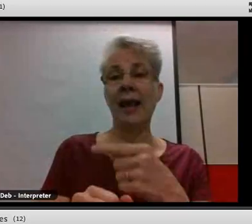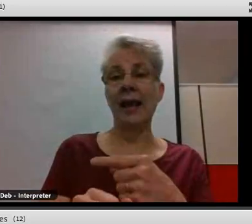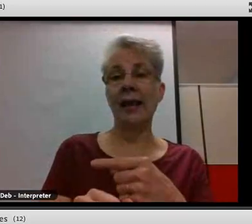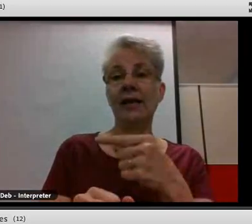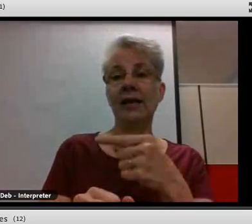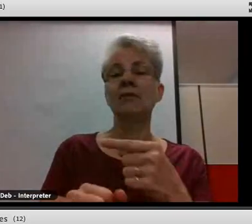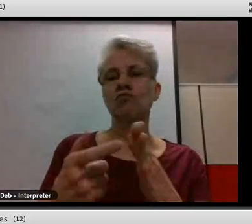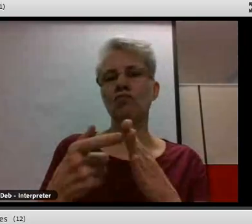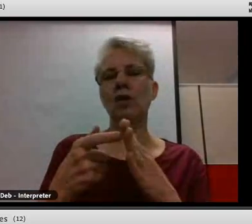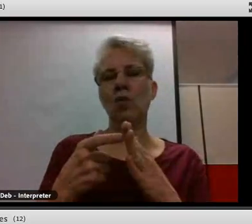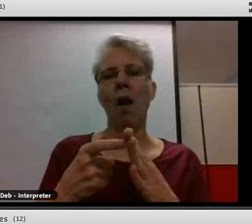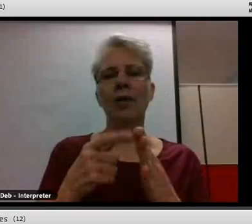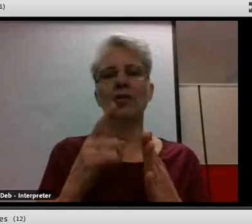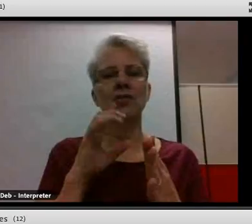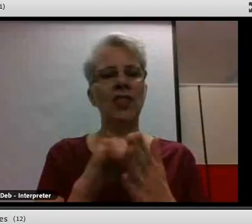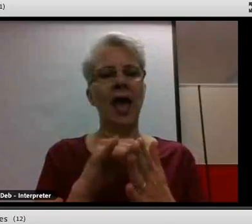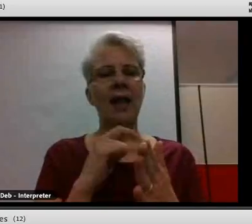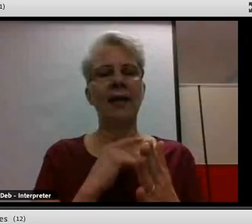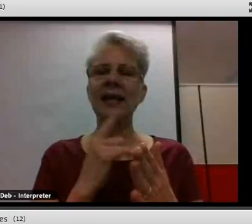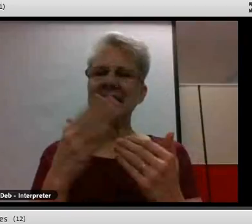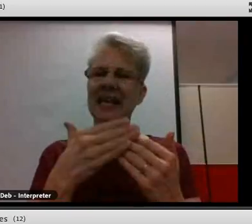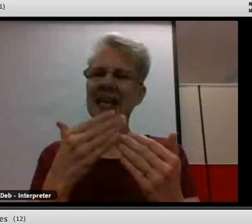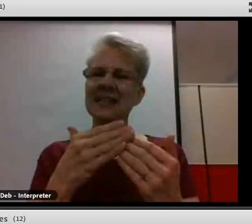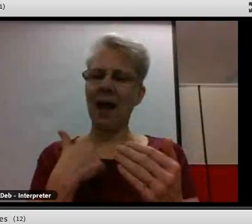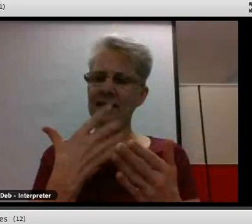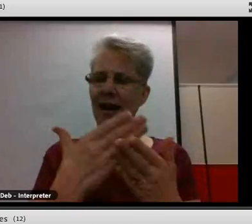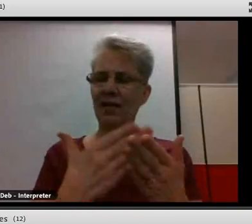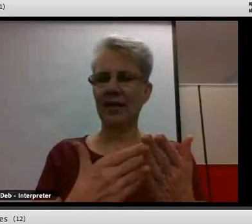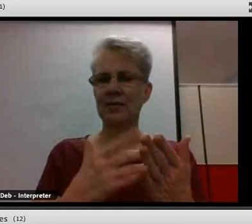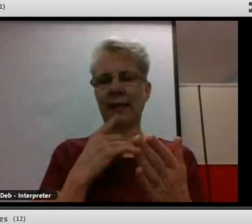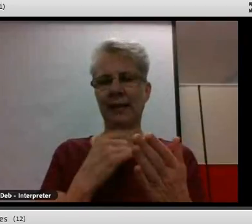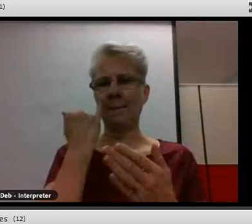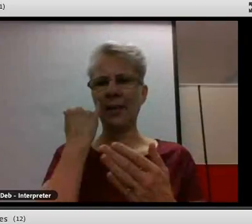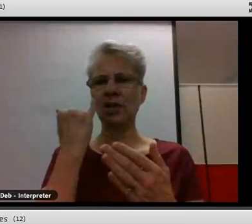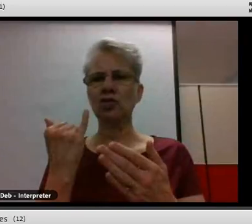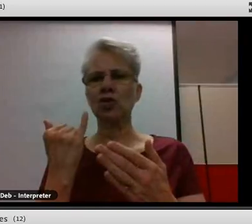You know, 65, 75, you can see the statistics there.